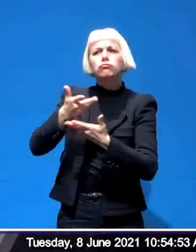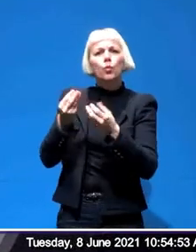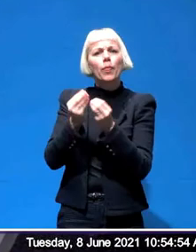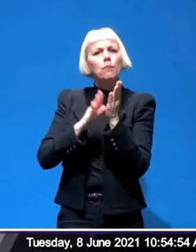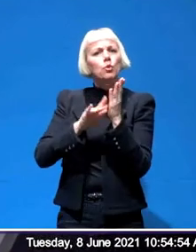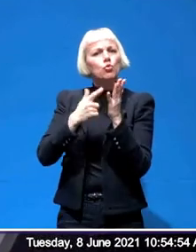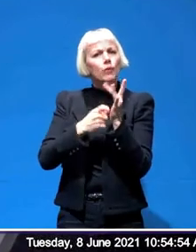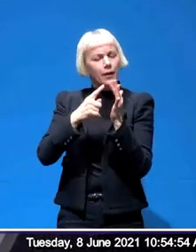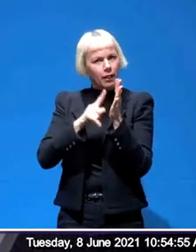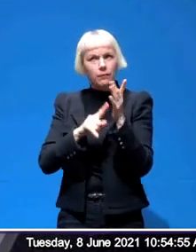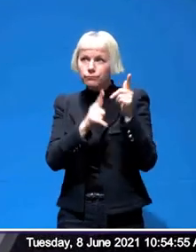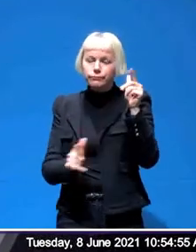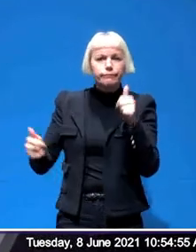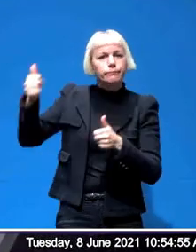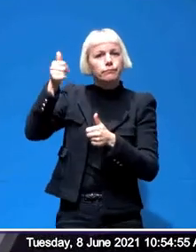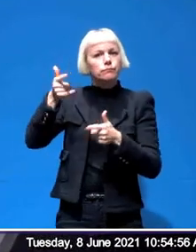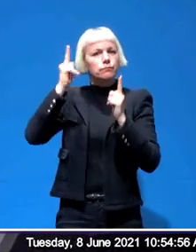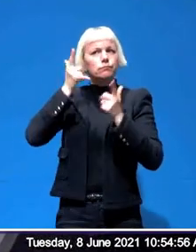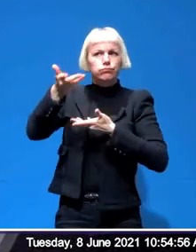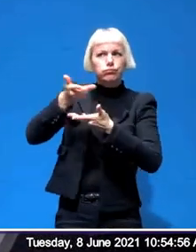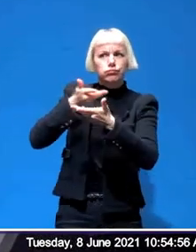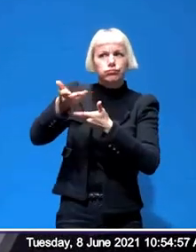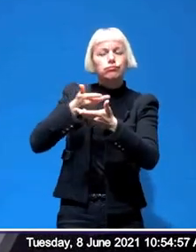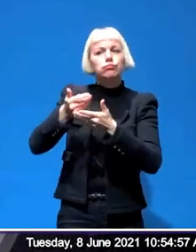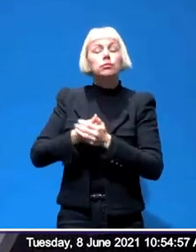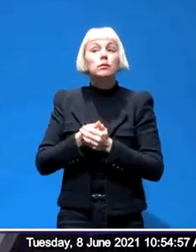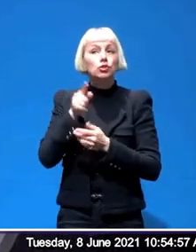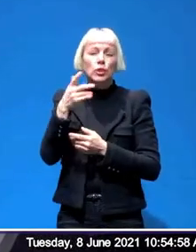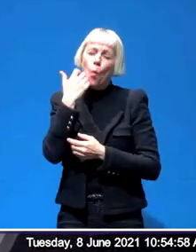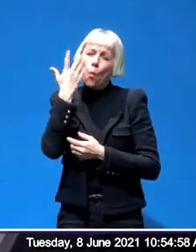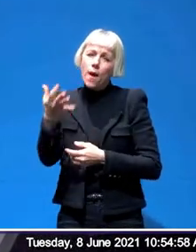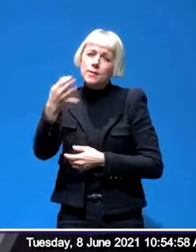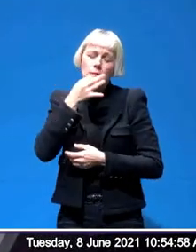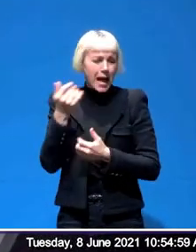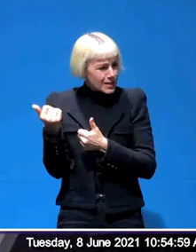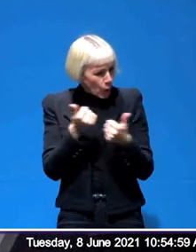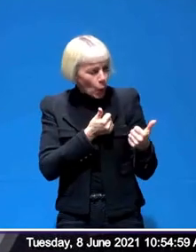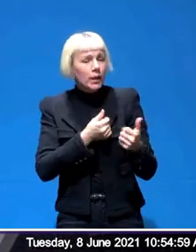period of Daniel moving out of N Street and Muriel always asked me how Daniel was going.